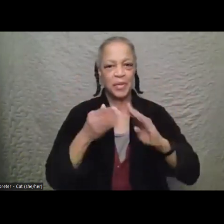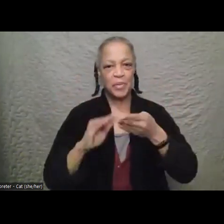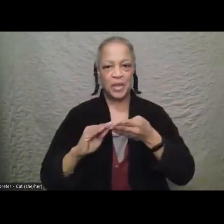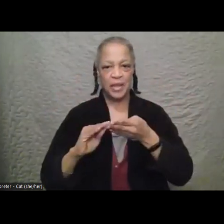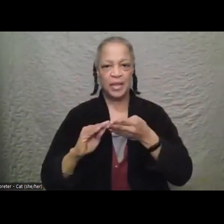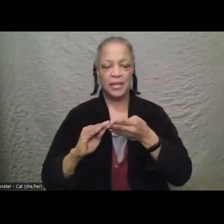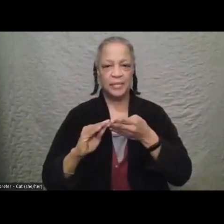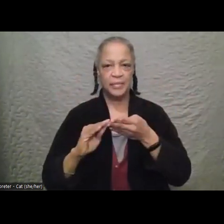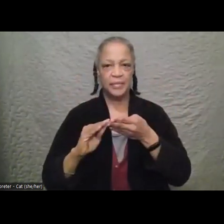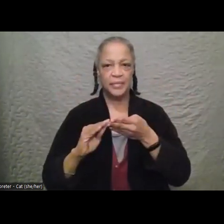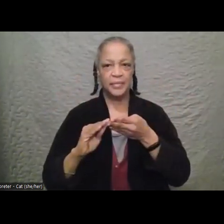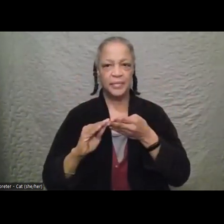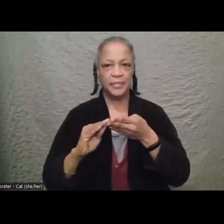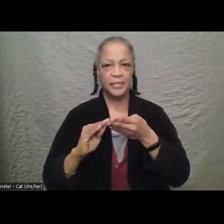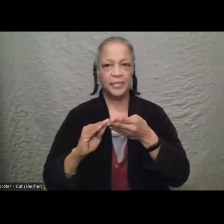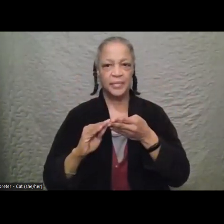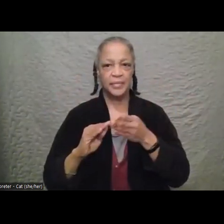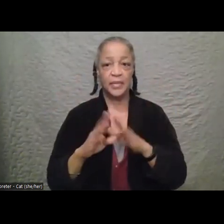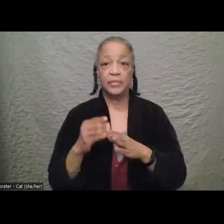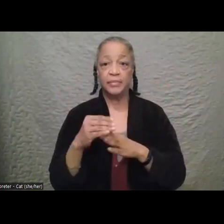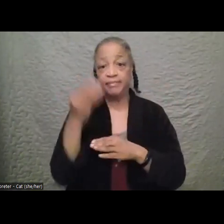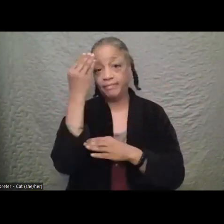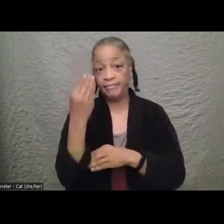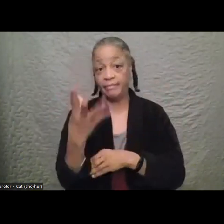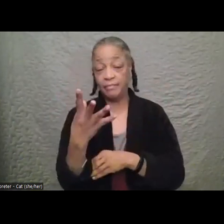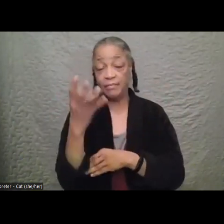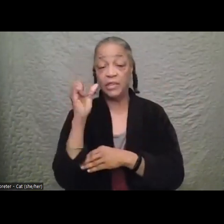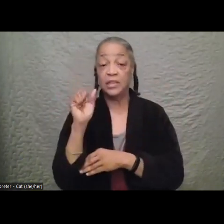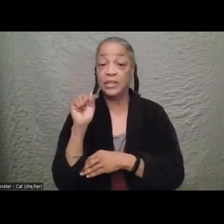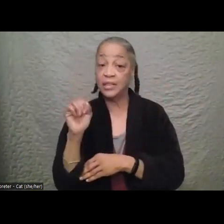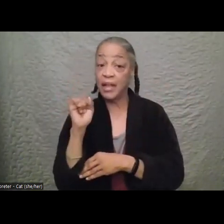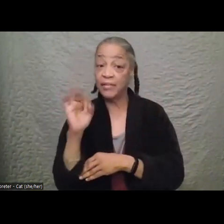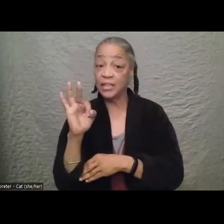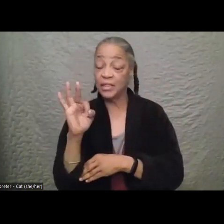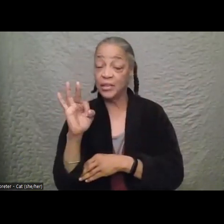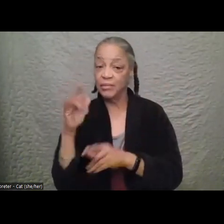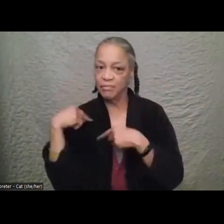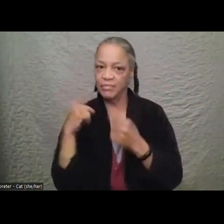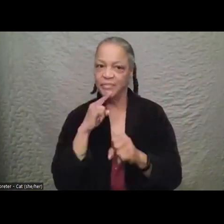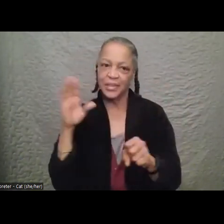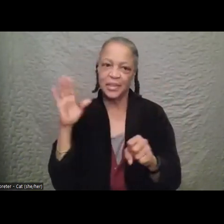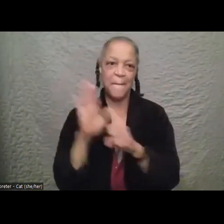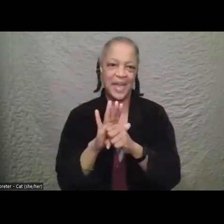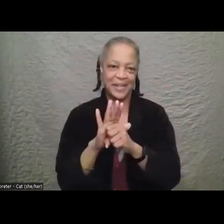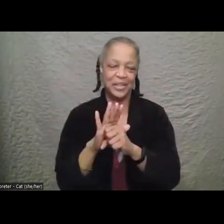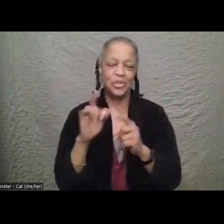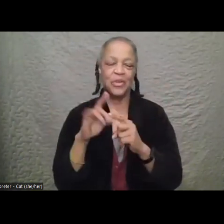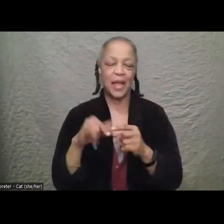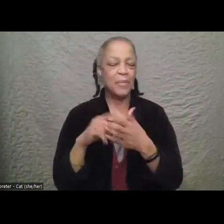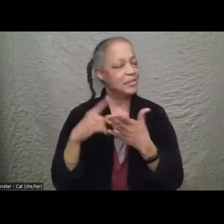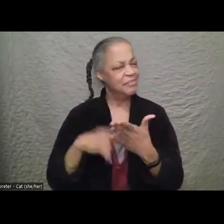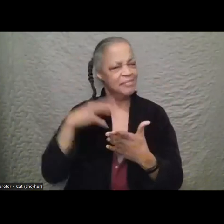I will note that San Francisco has a commitment, but sometimes the commitment is the result